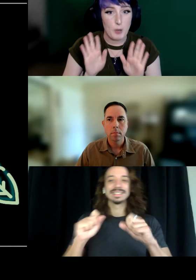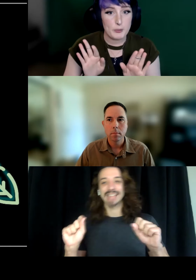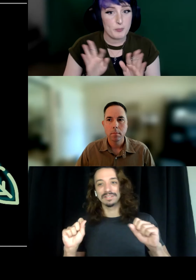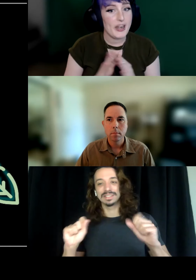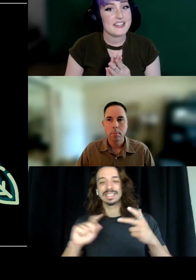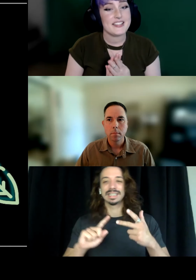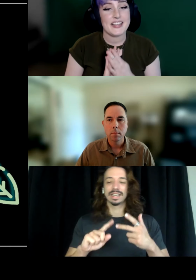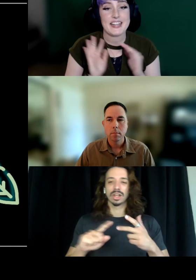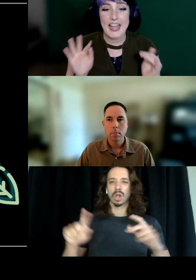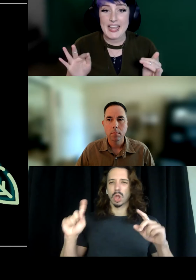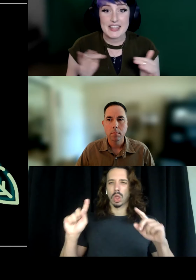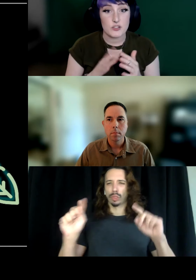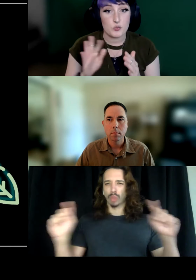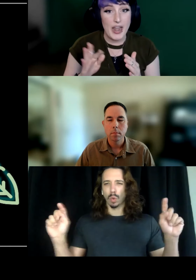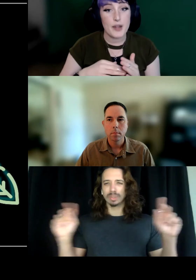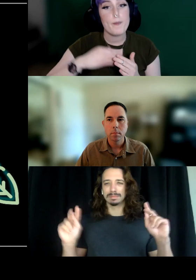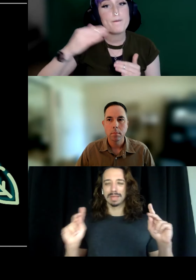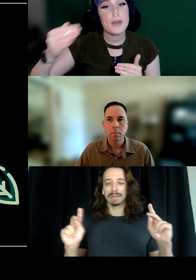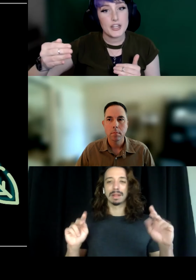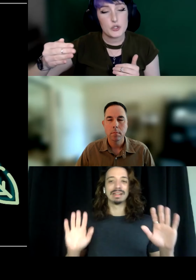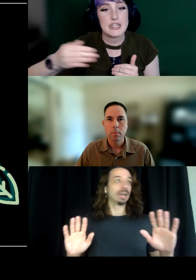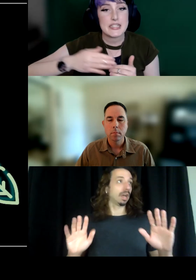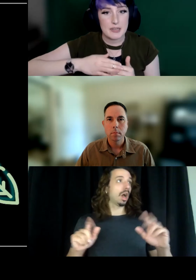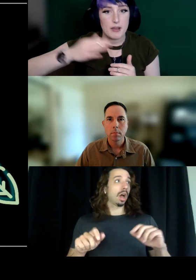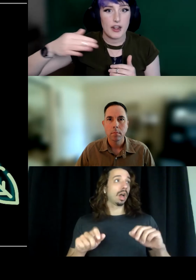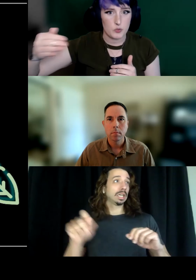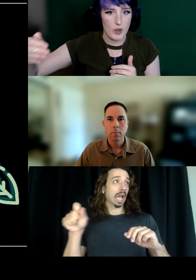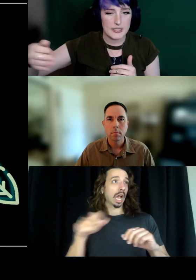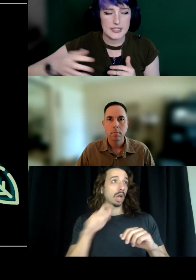like pumping the brakes and saying like hey this is rad, but you need to think about X, Y